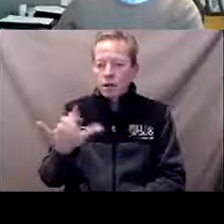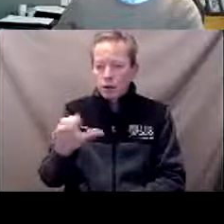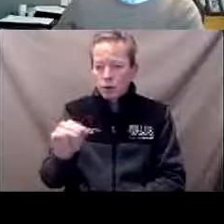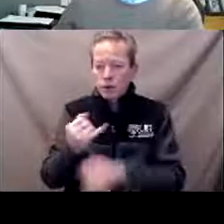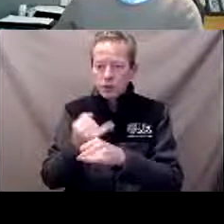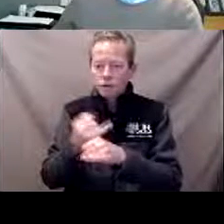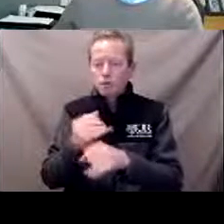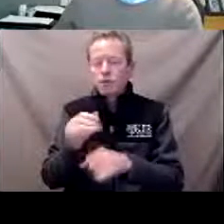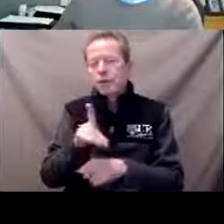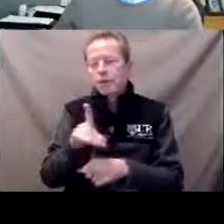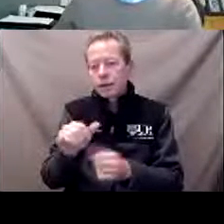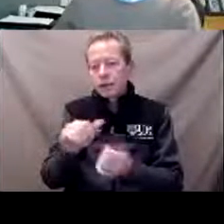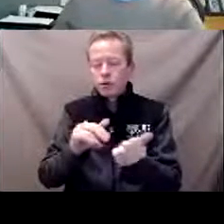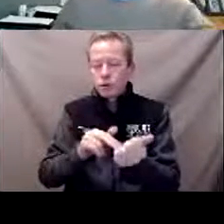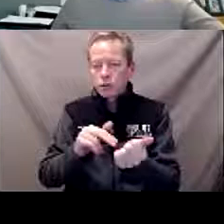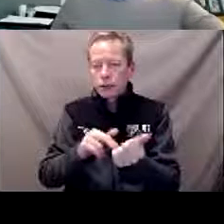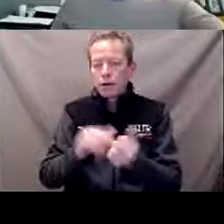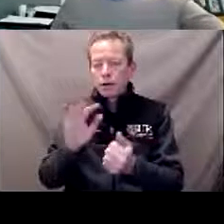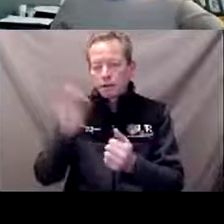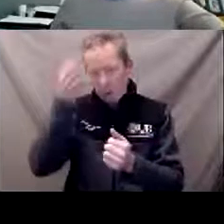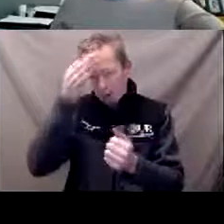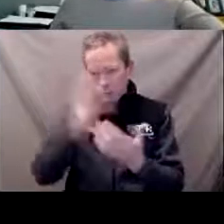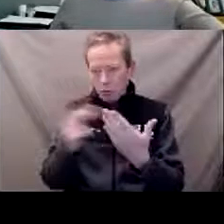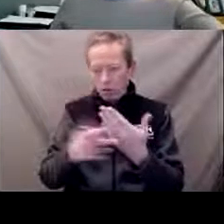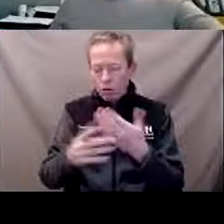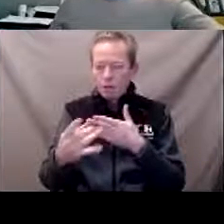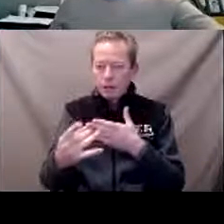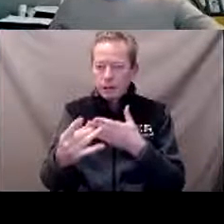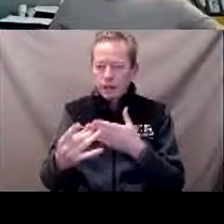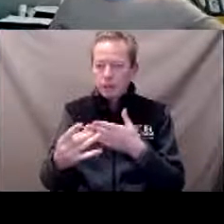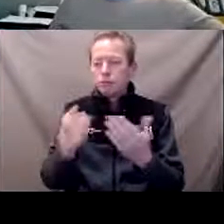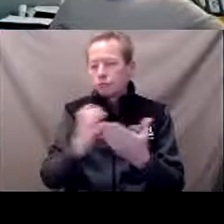fellowship program, leading the development of the practice domain curriculum. Her nursing career